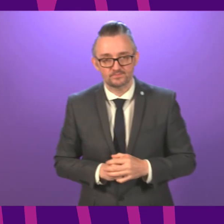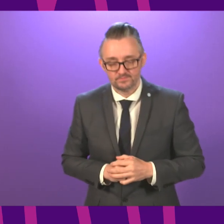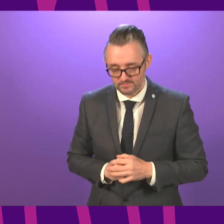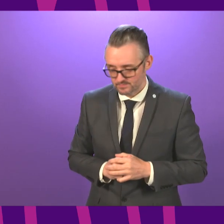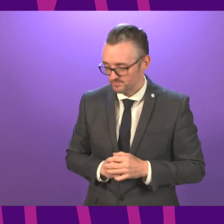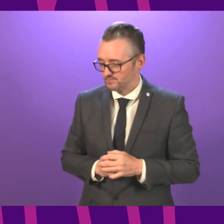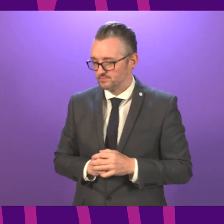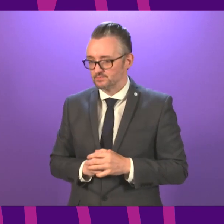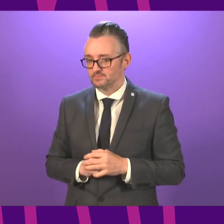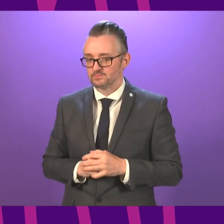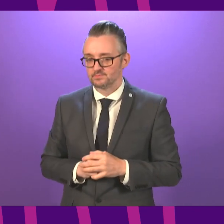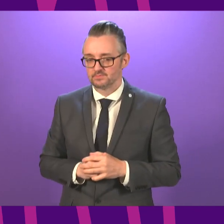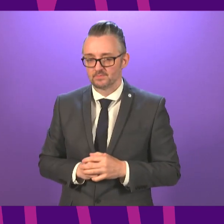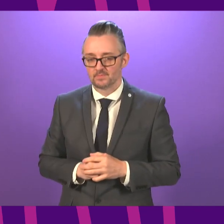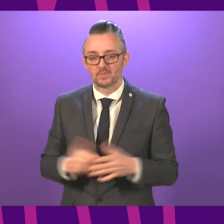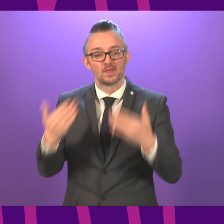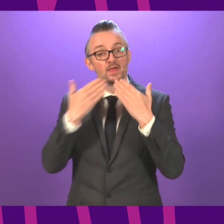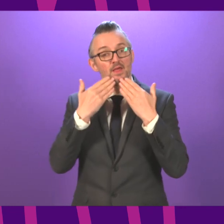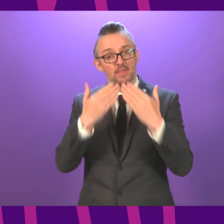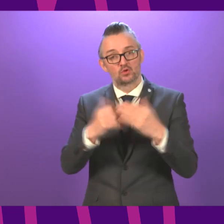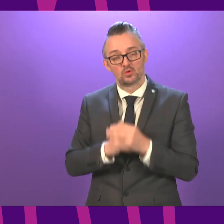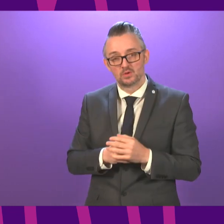At present, to verify that an EU citizen has settled status,